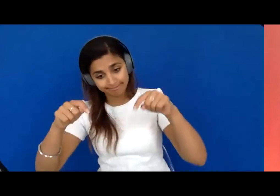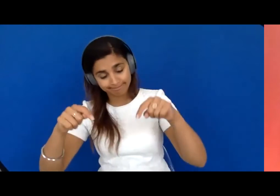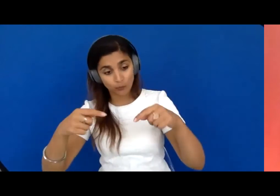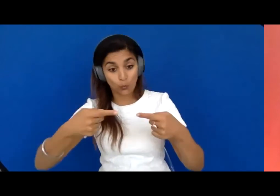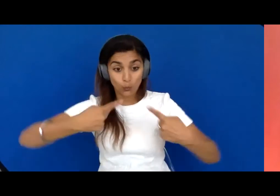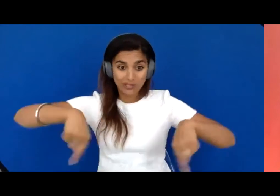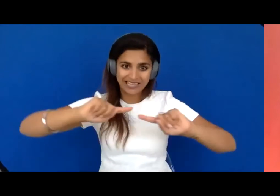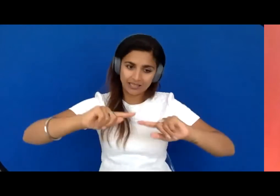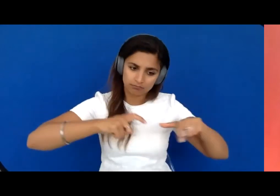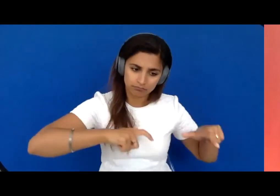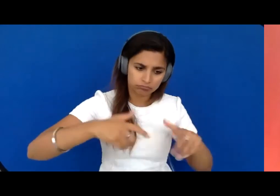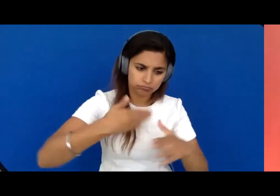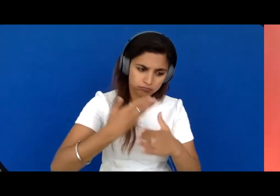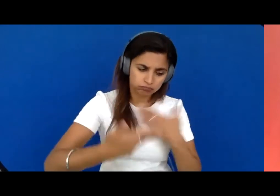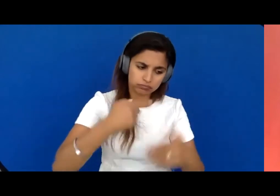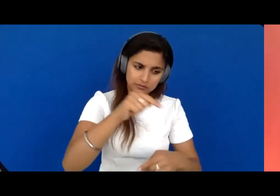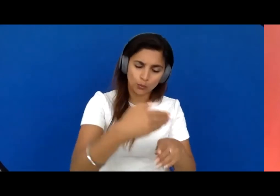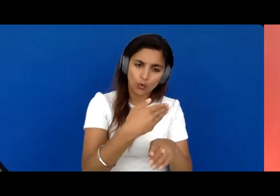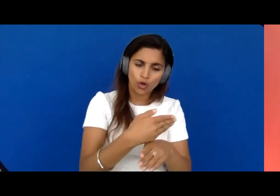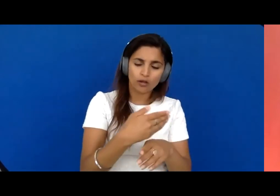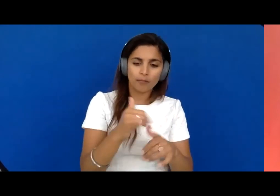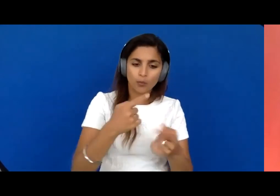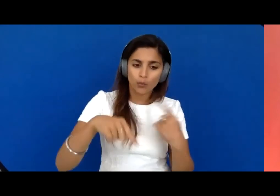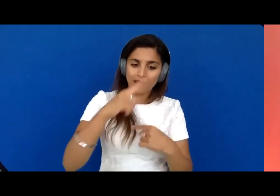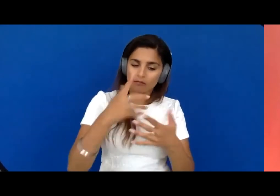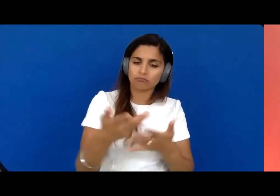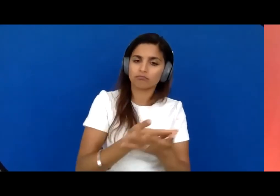through all of this because doing so is part of a political pedagogical project